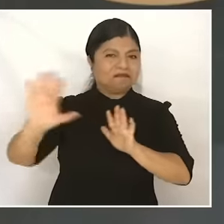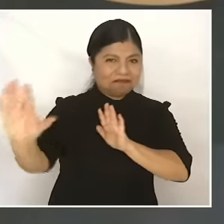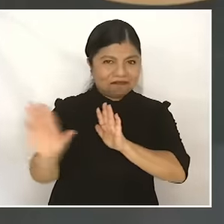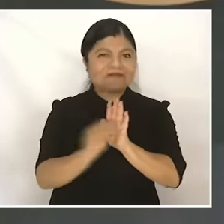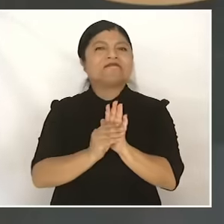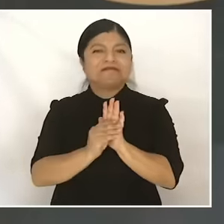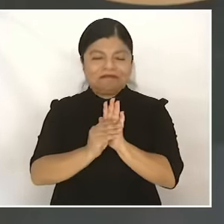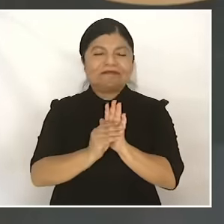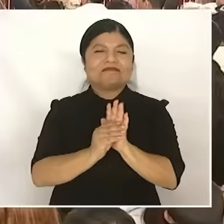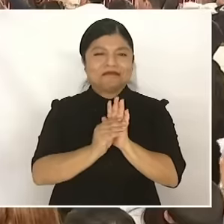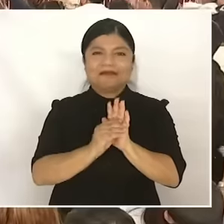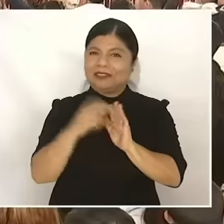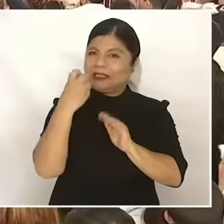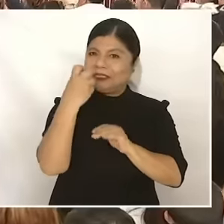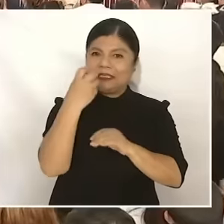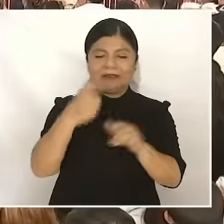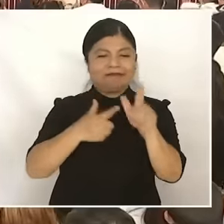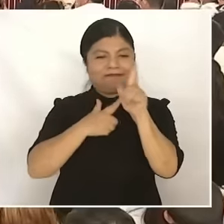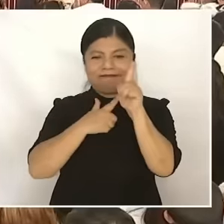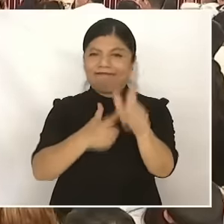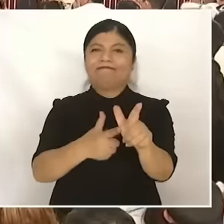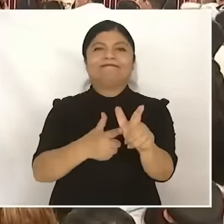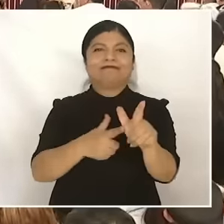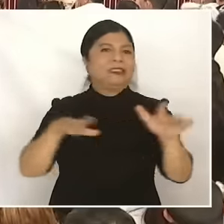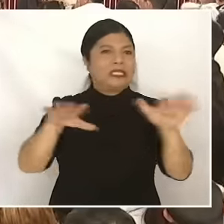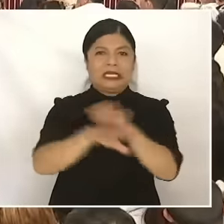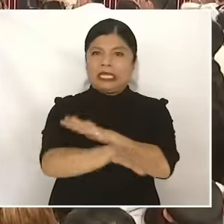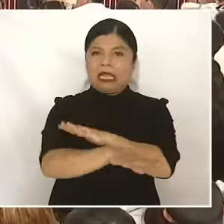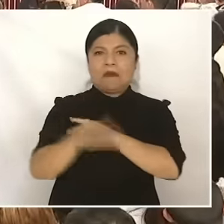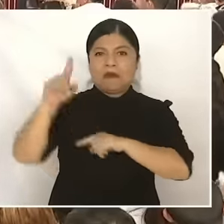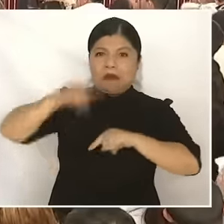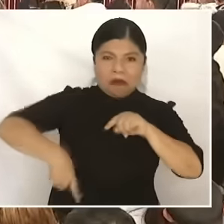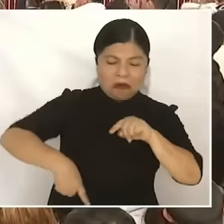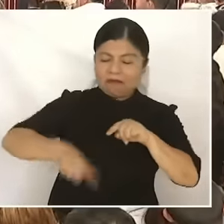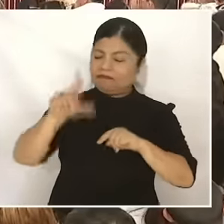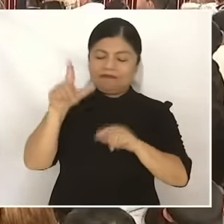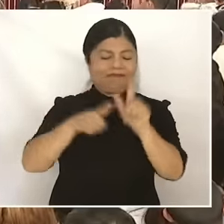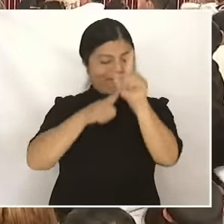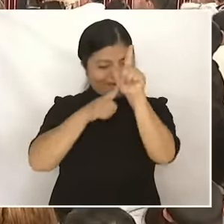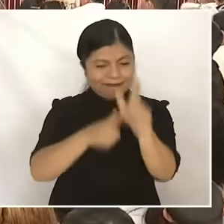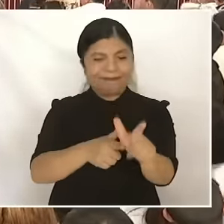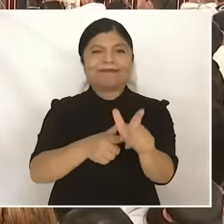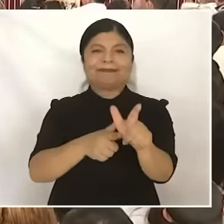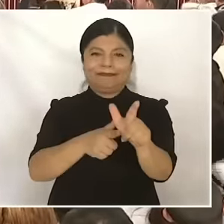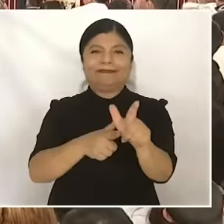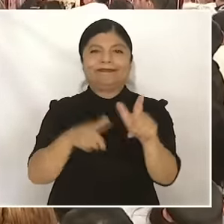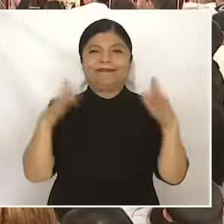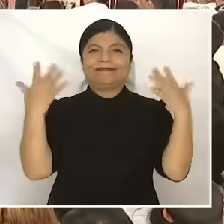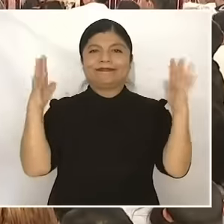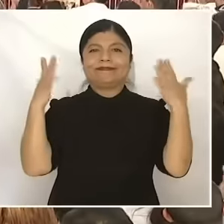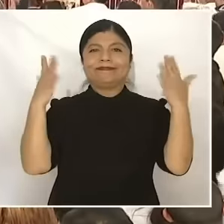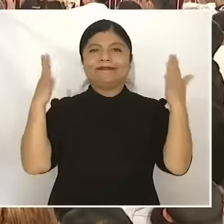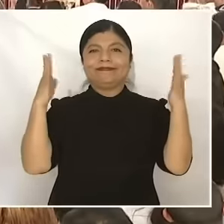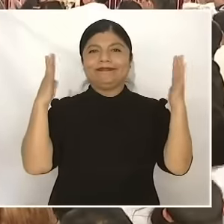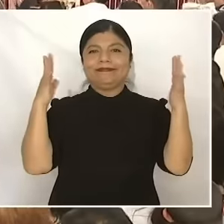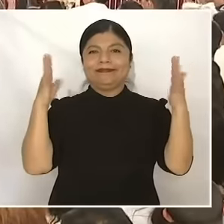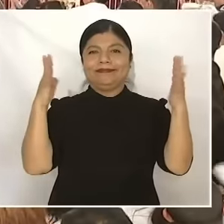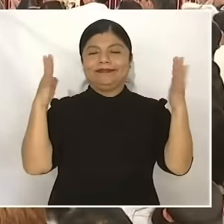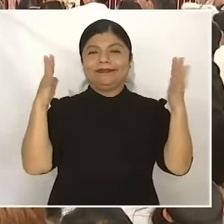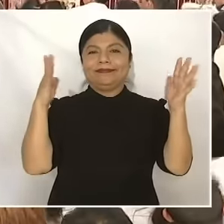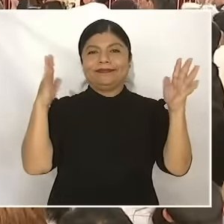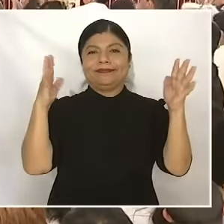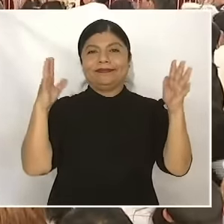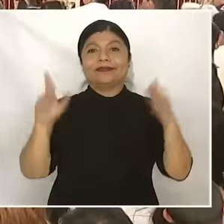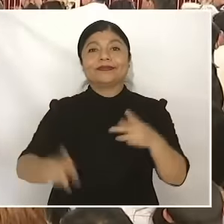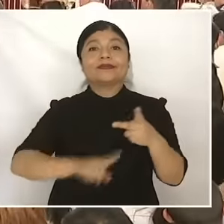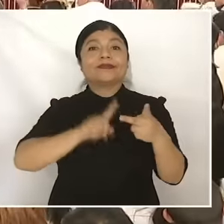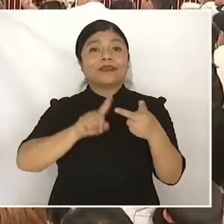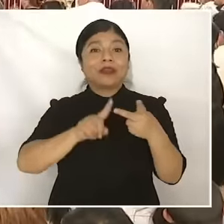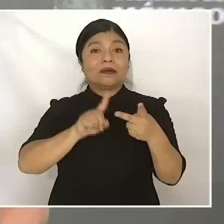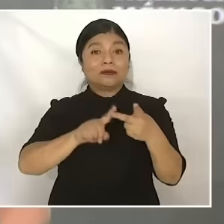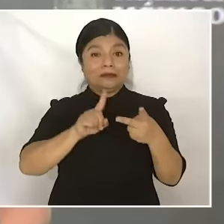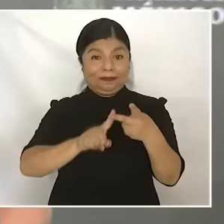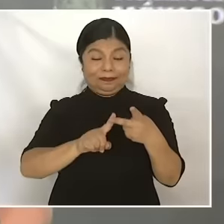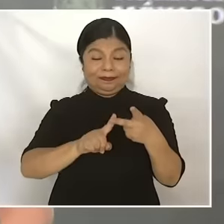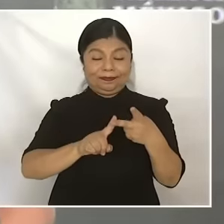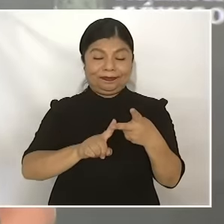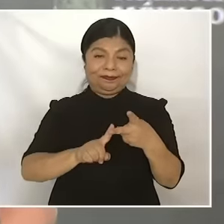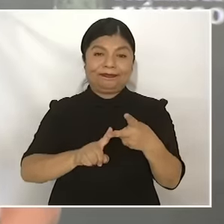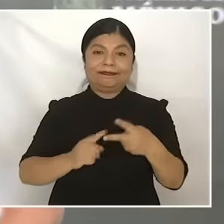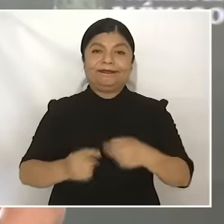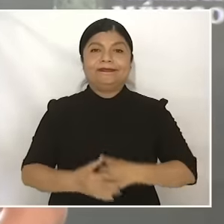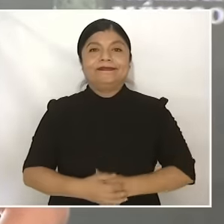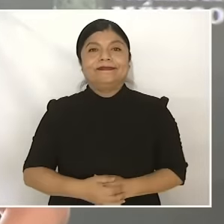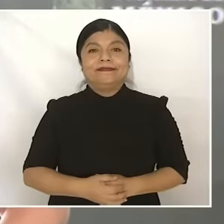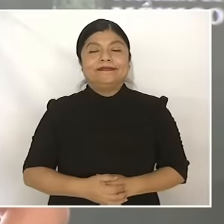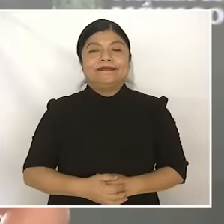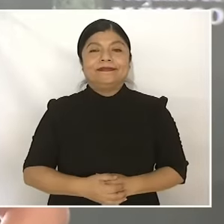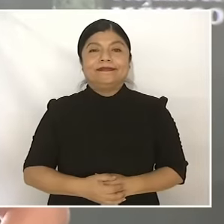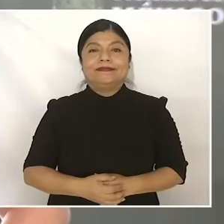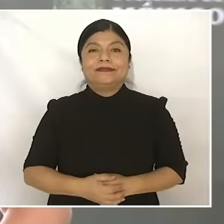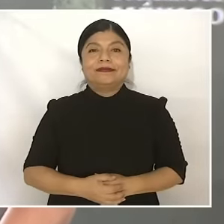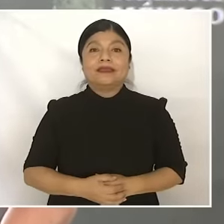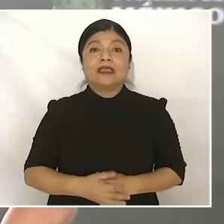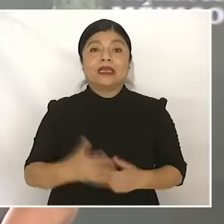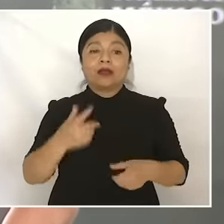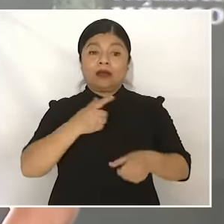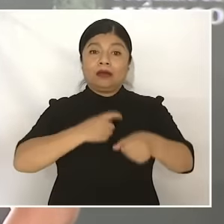change the second principle that corruption should not return that it cannot be